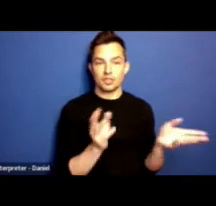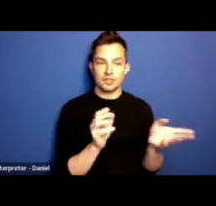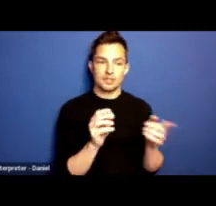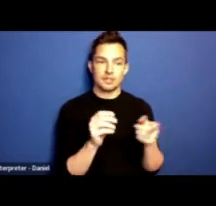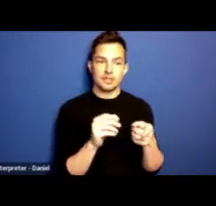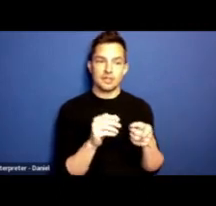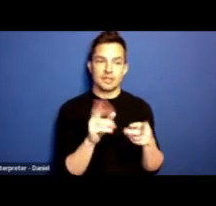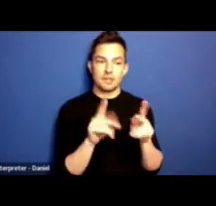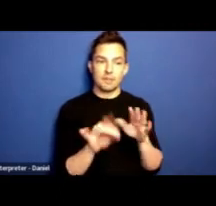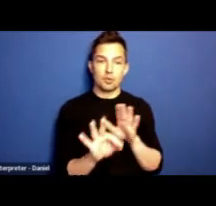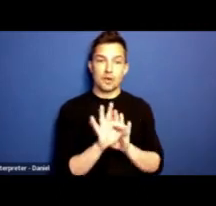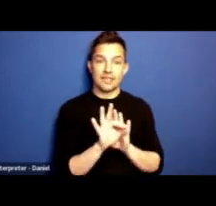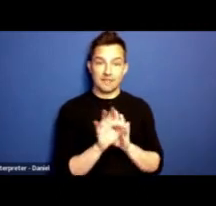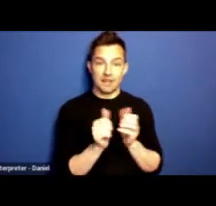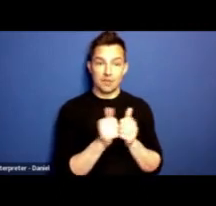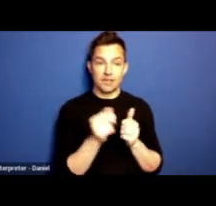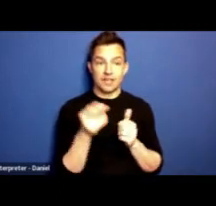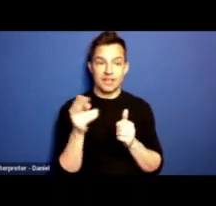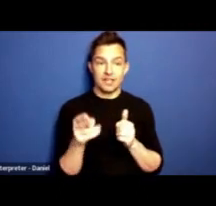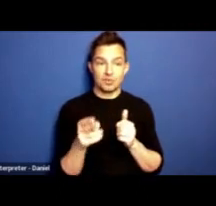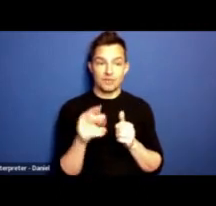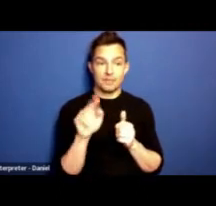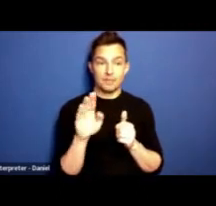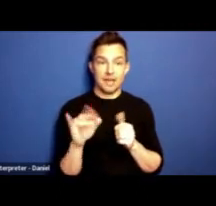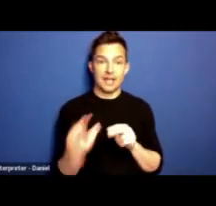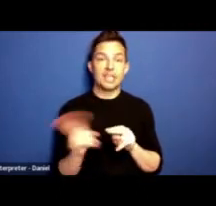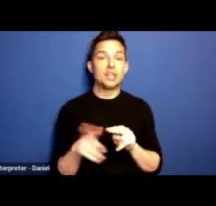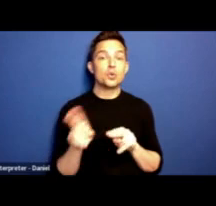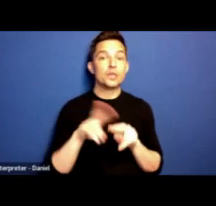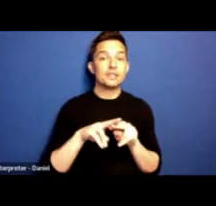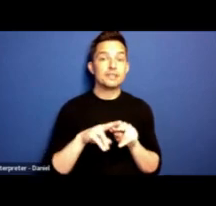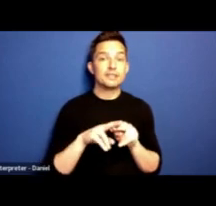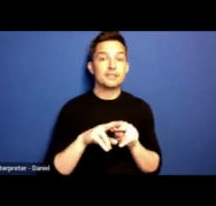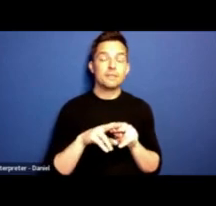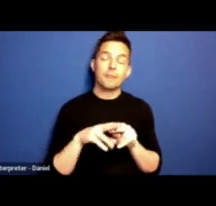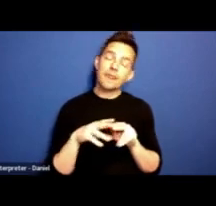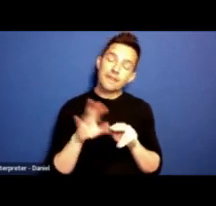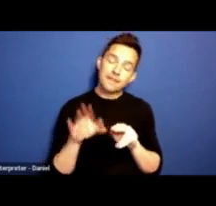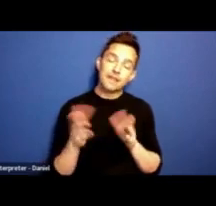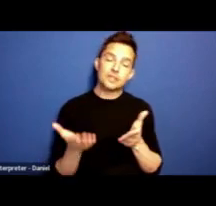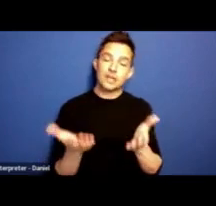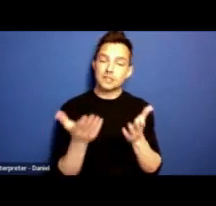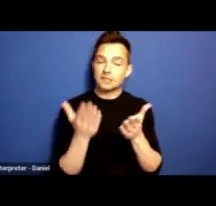identified with a history of traumatic brain injury increased which which may suggest that if to some degree whether the